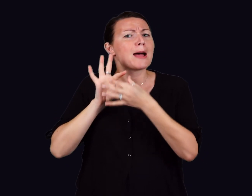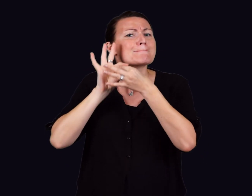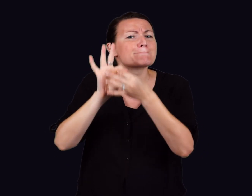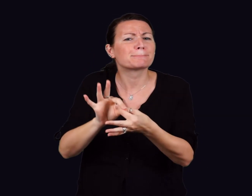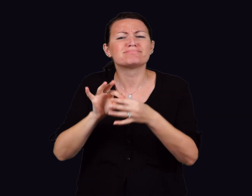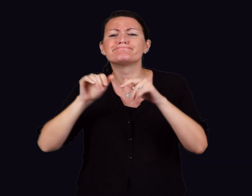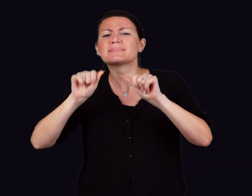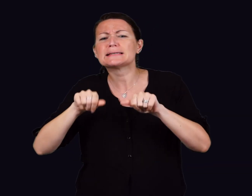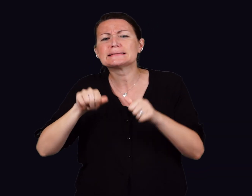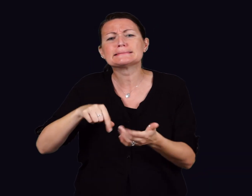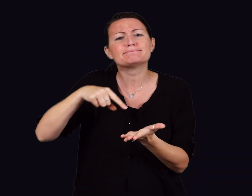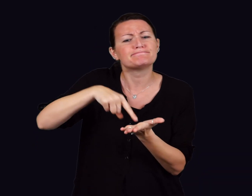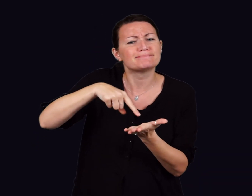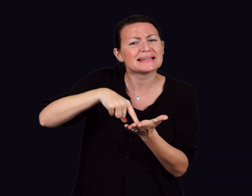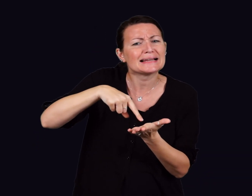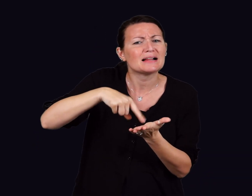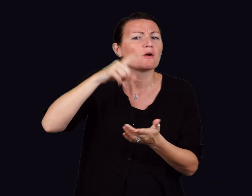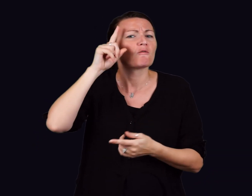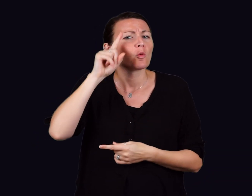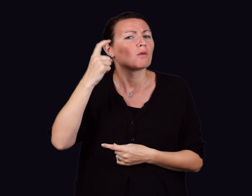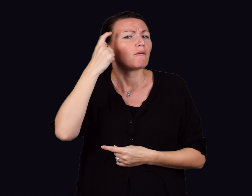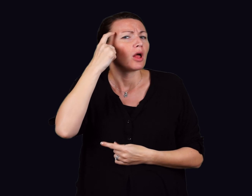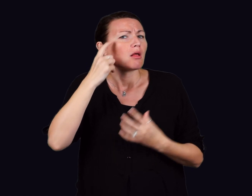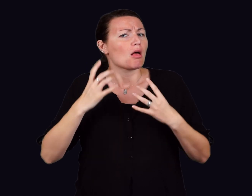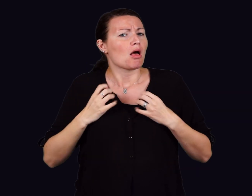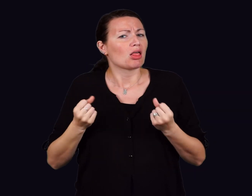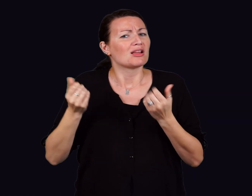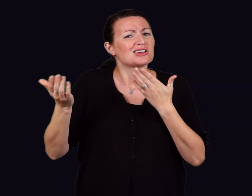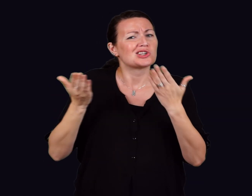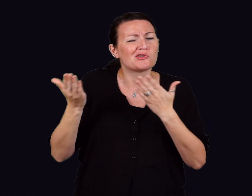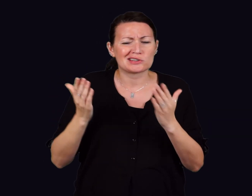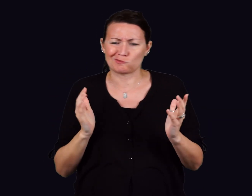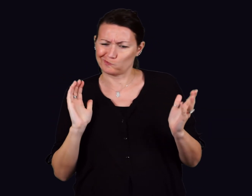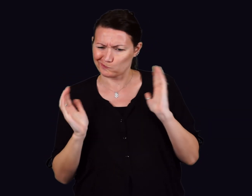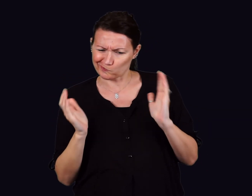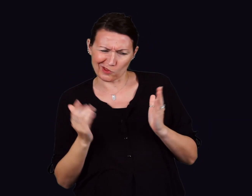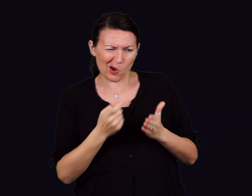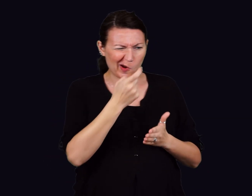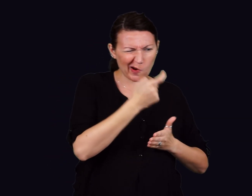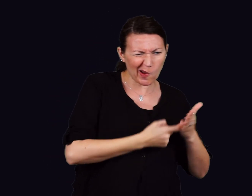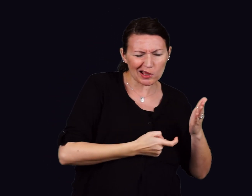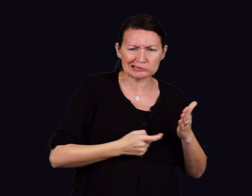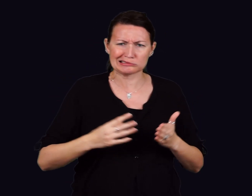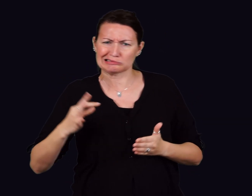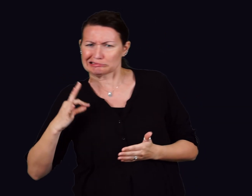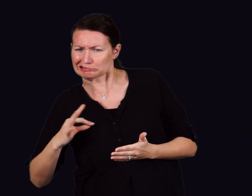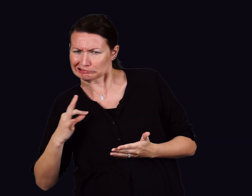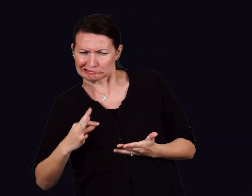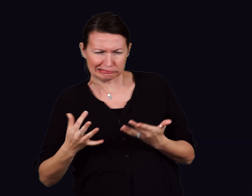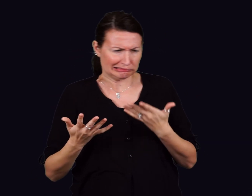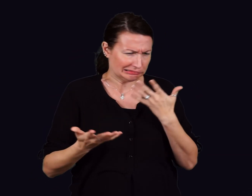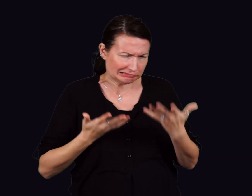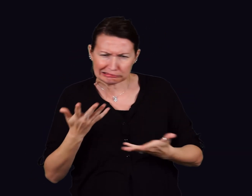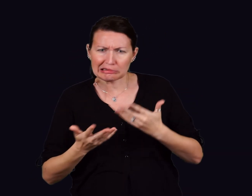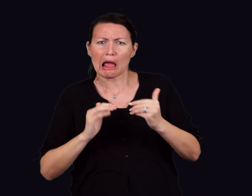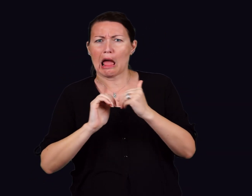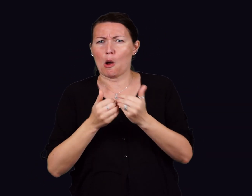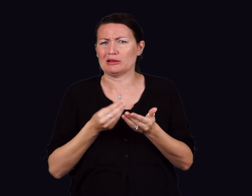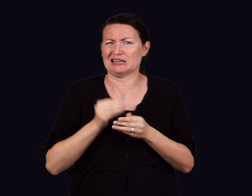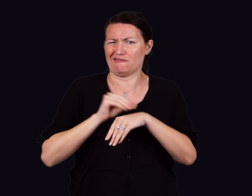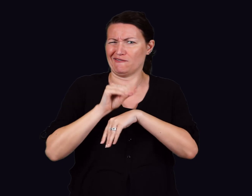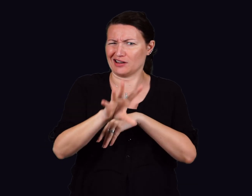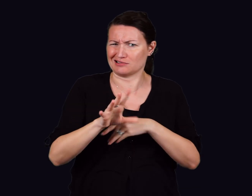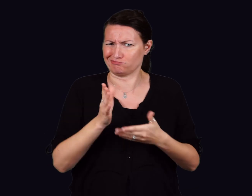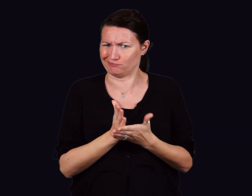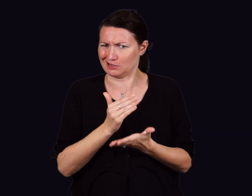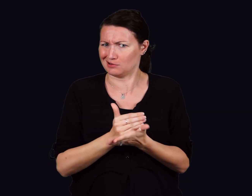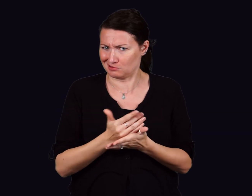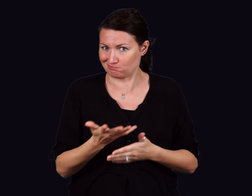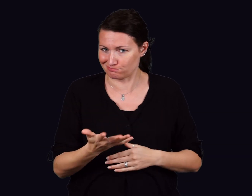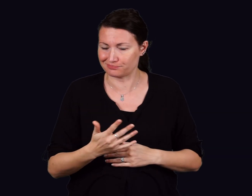on the costs and benefits of potentially billing for mental health services